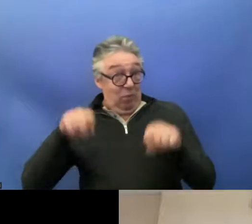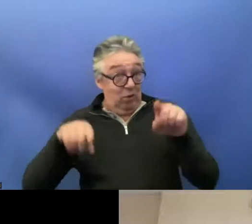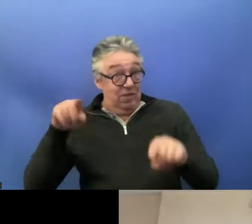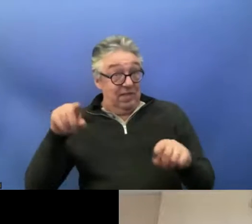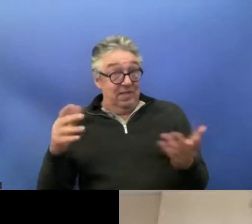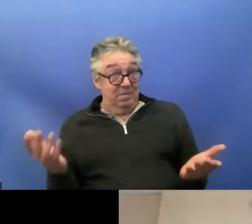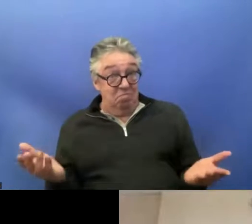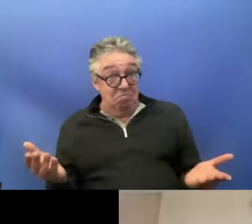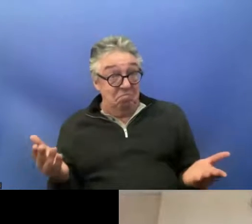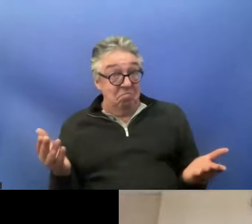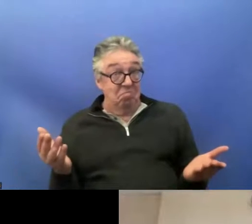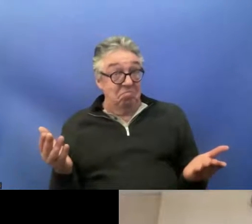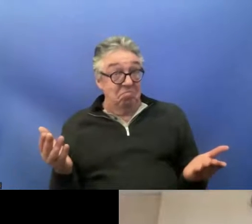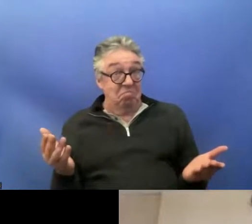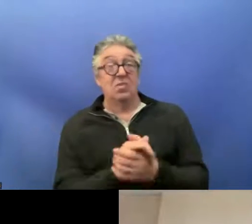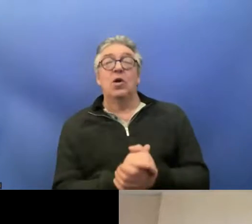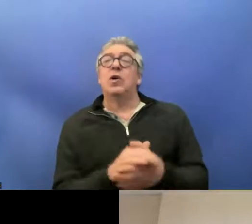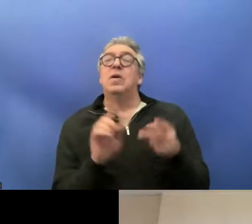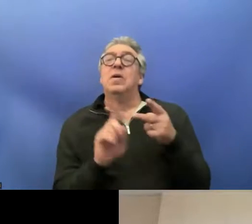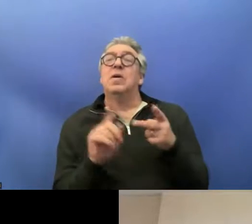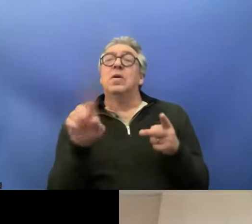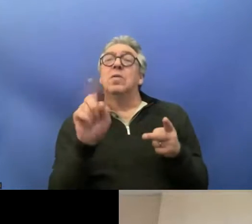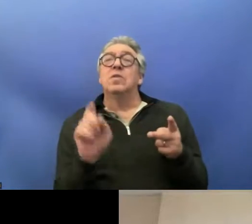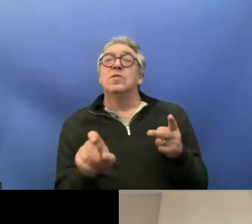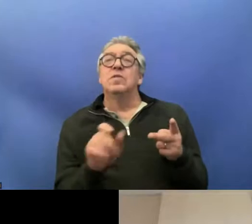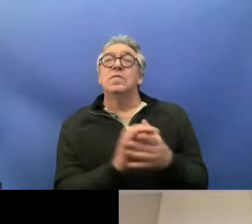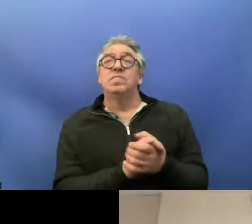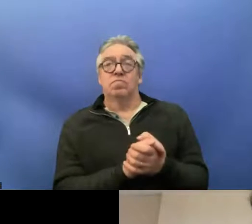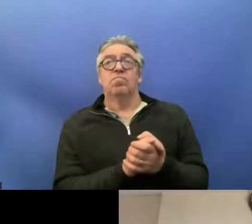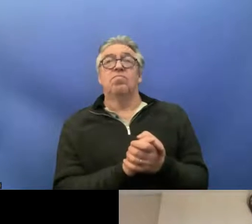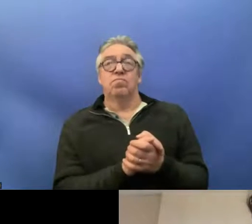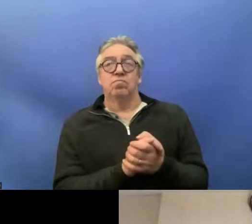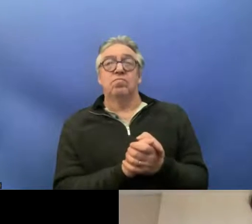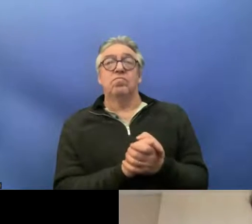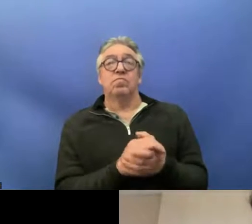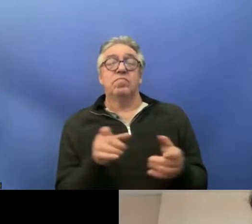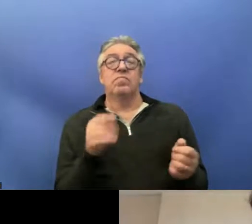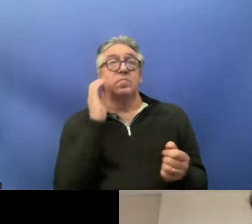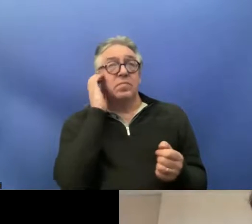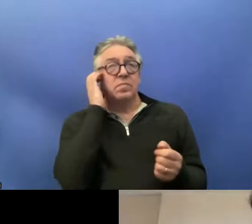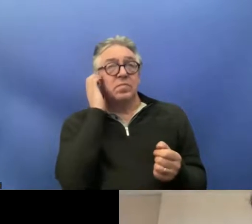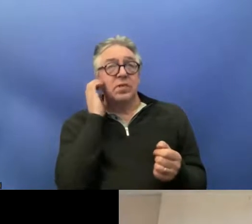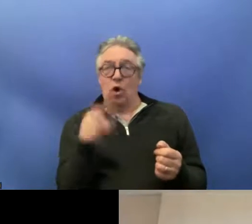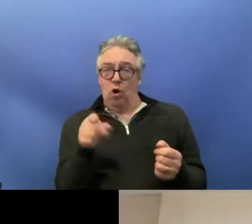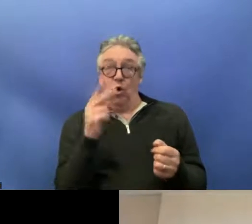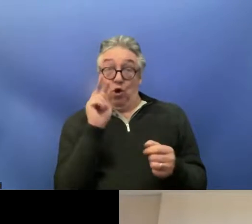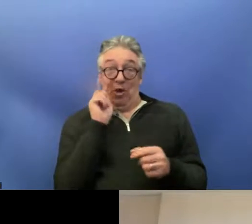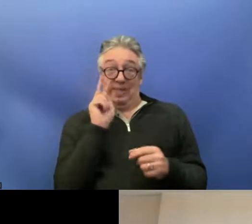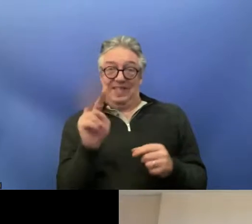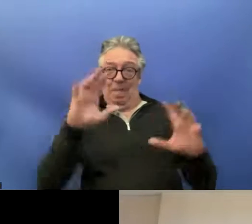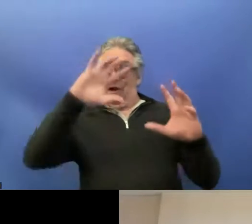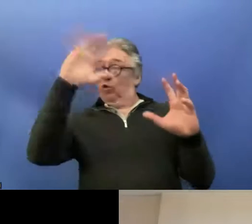The second question, was there an outstanding finding or trend related to a geographic location